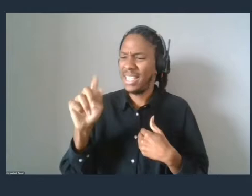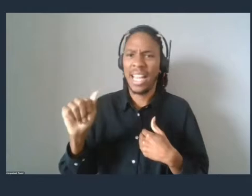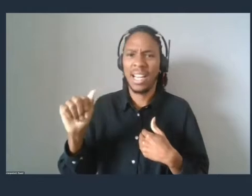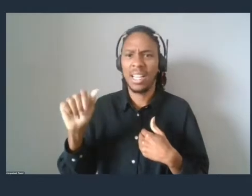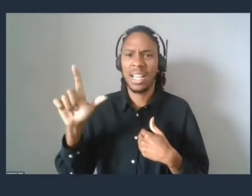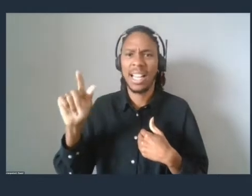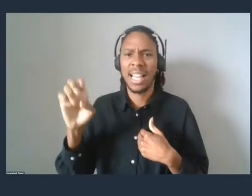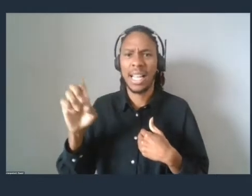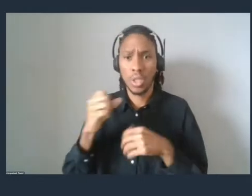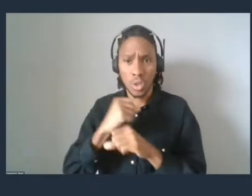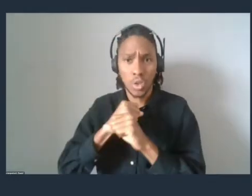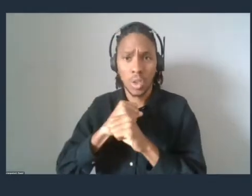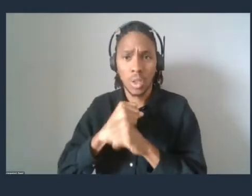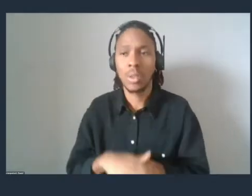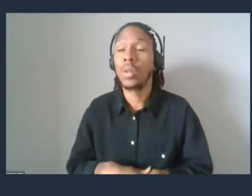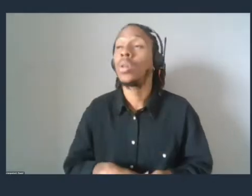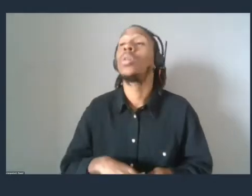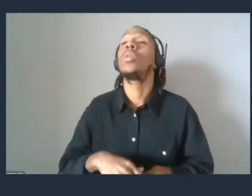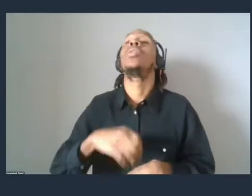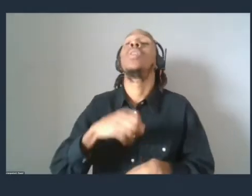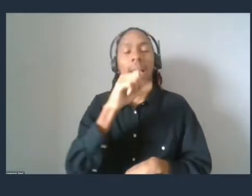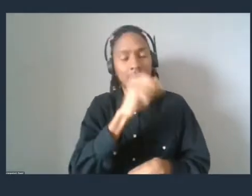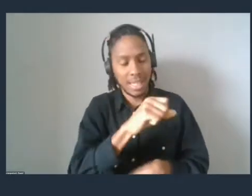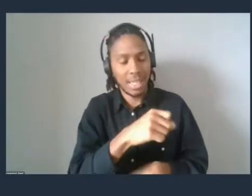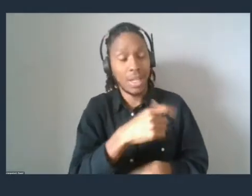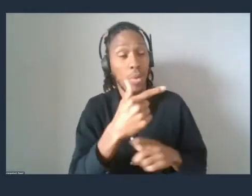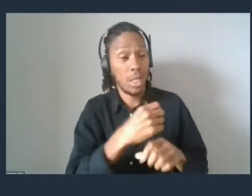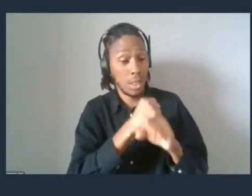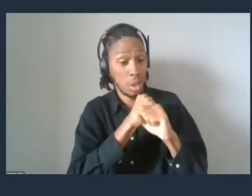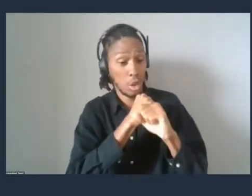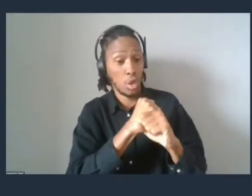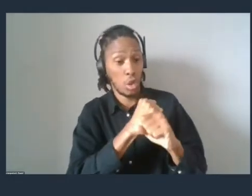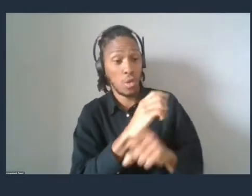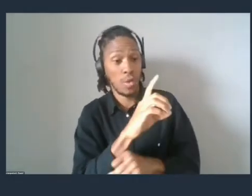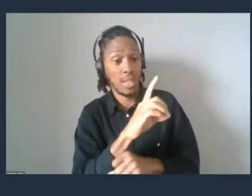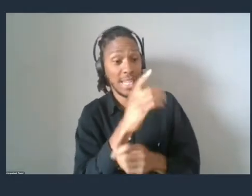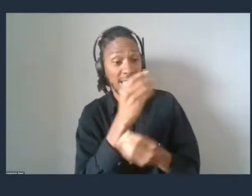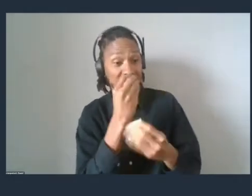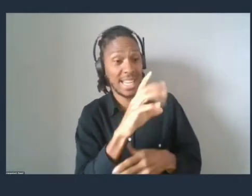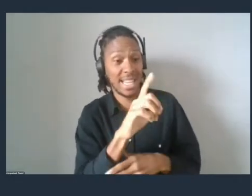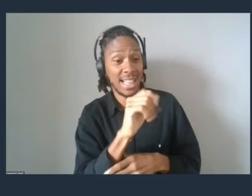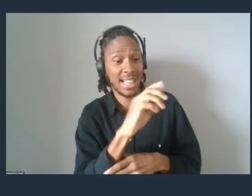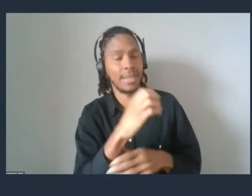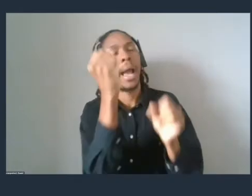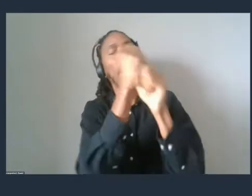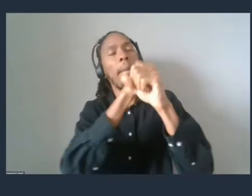Well, when you're talking about securing a data lake, imagine some of the data